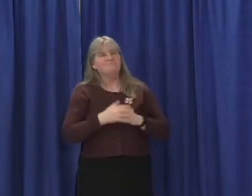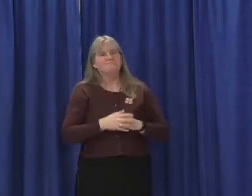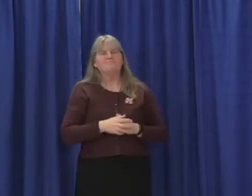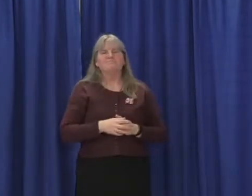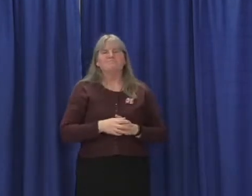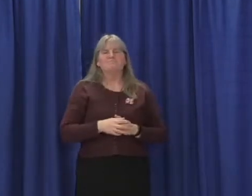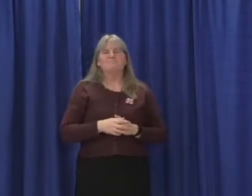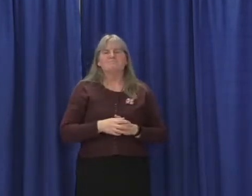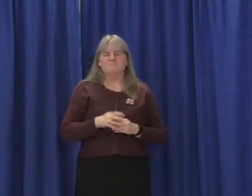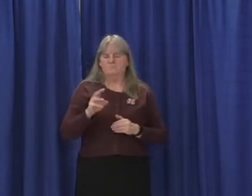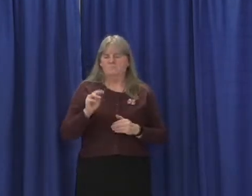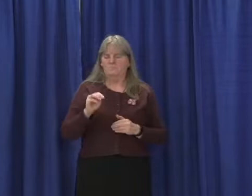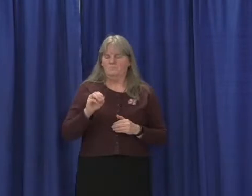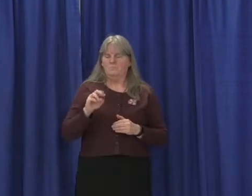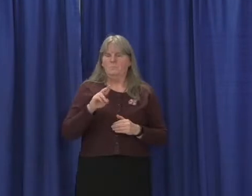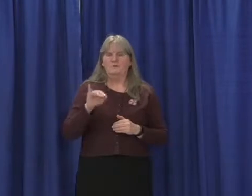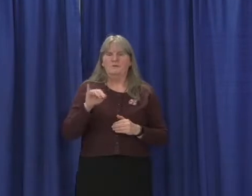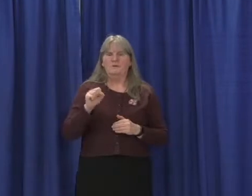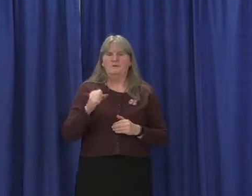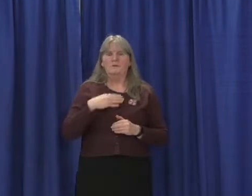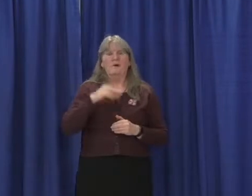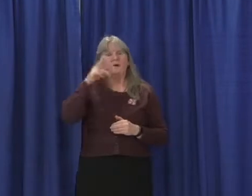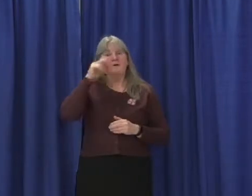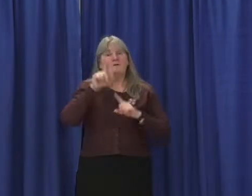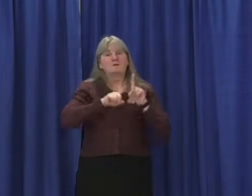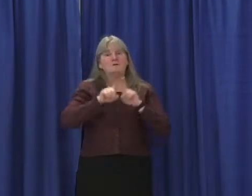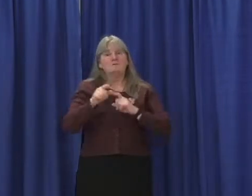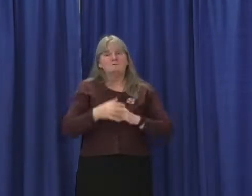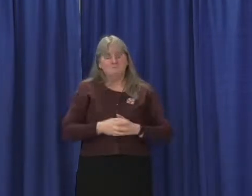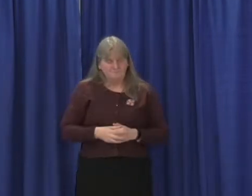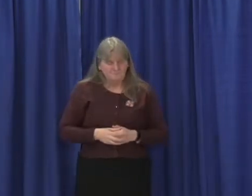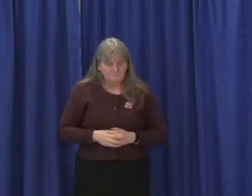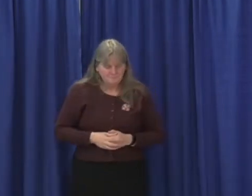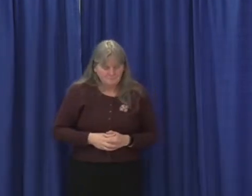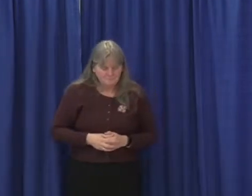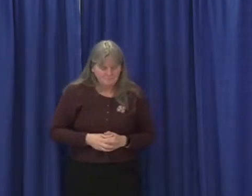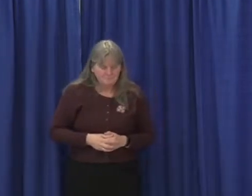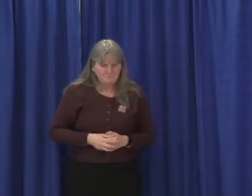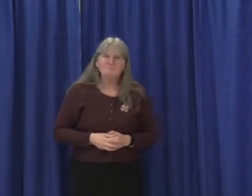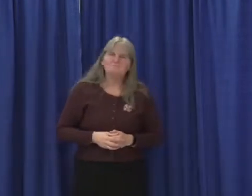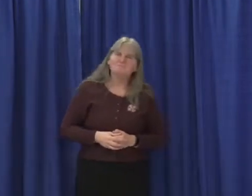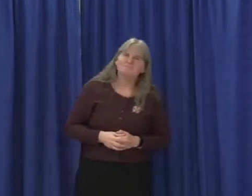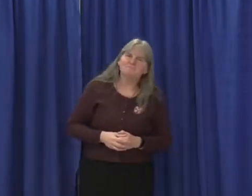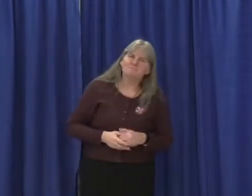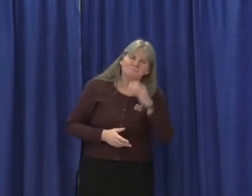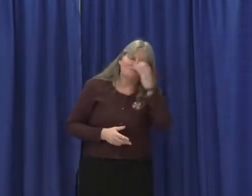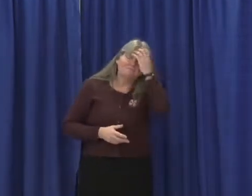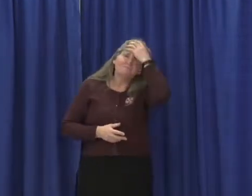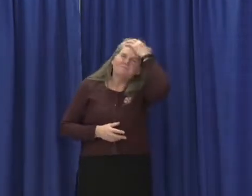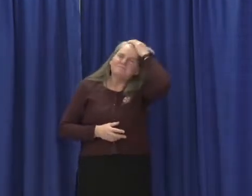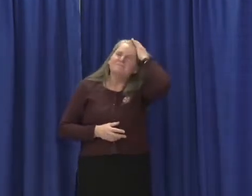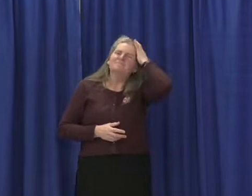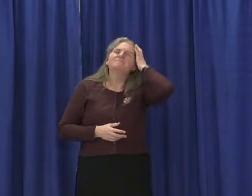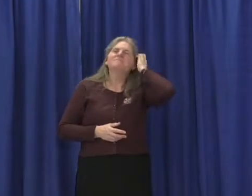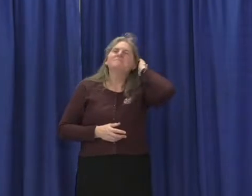We'll now to Morris at the Whitehorse Star. Reporter: Hi there. This question is for Dr